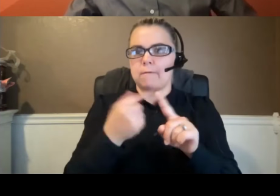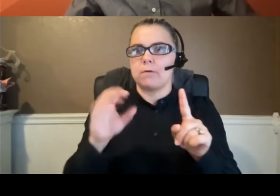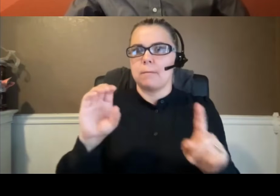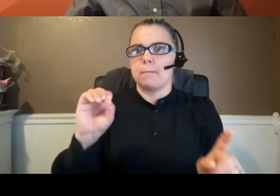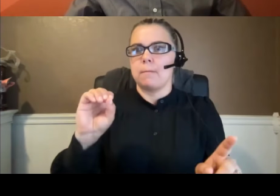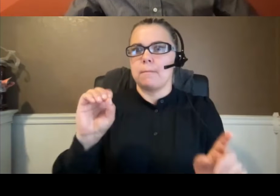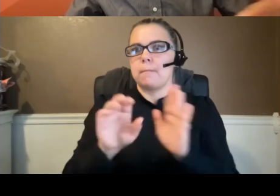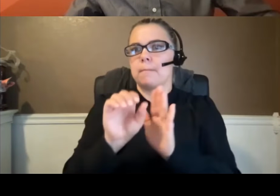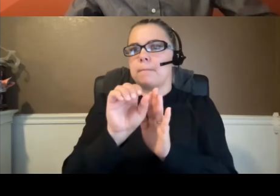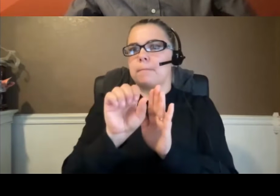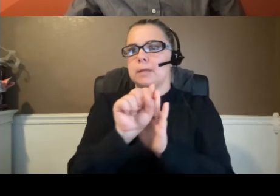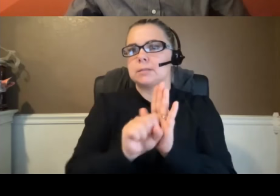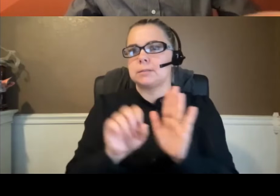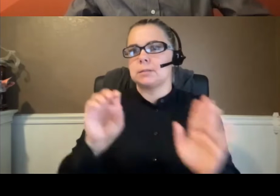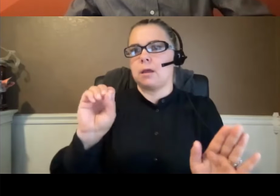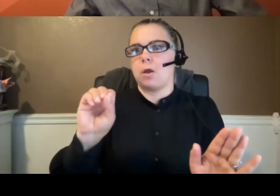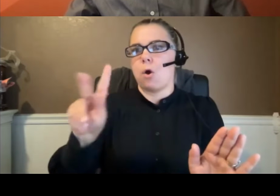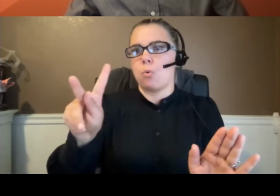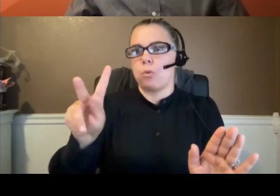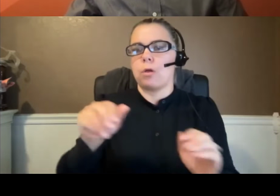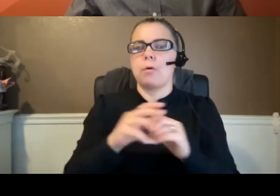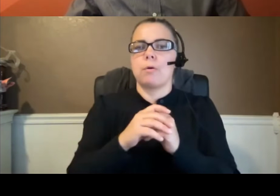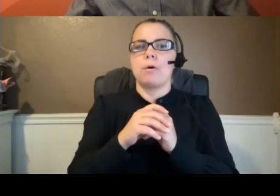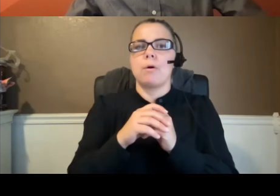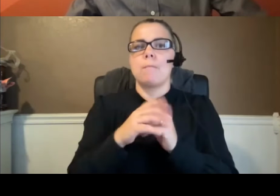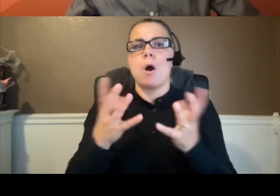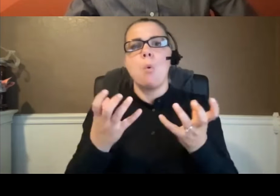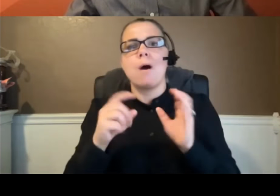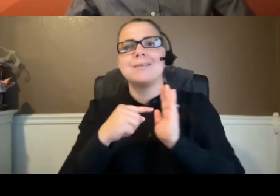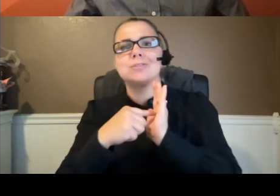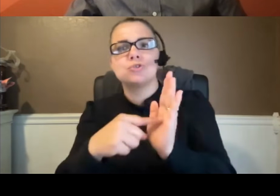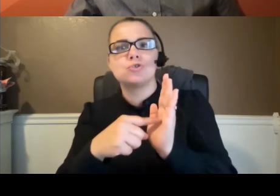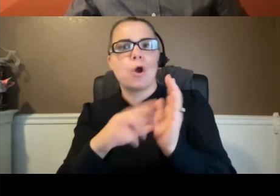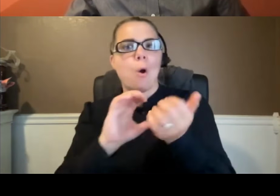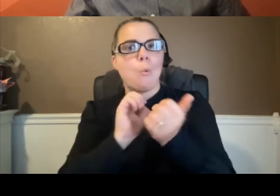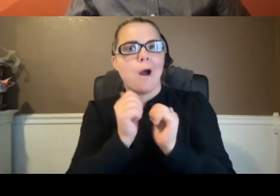this is that the earthquakes, increased earthquakes, are related to increased fracking activity